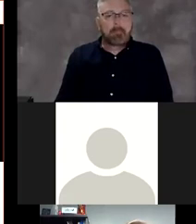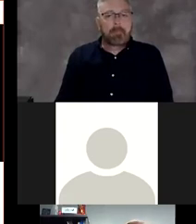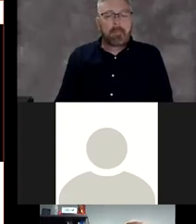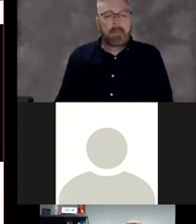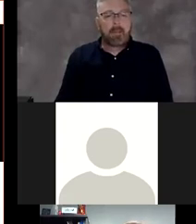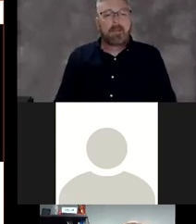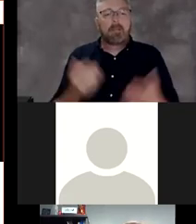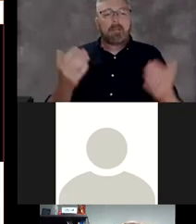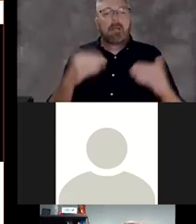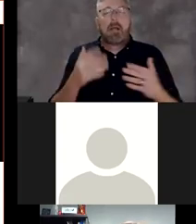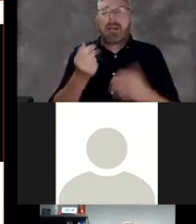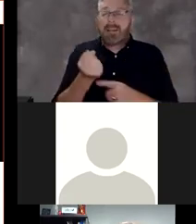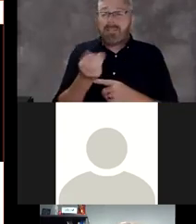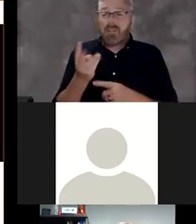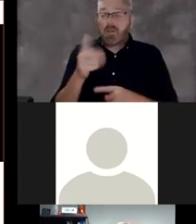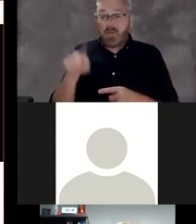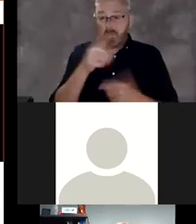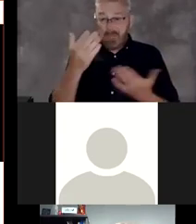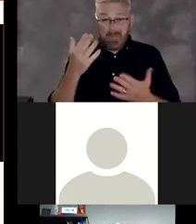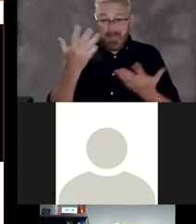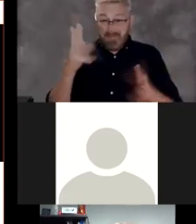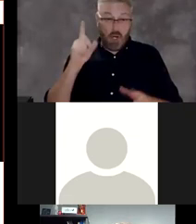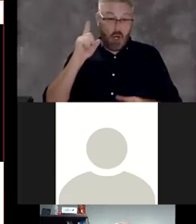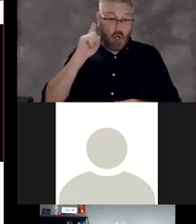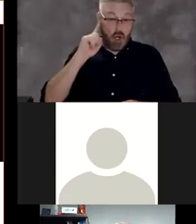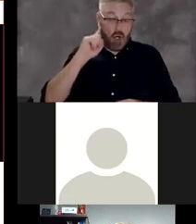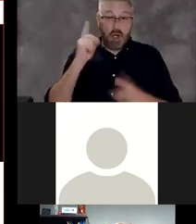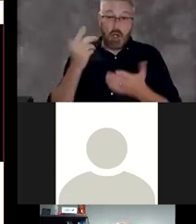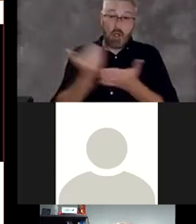SOME OF YOU MAY HAVE HEARD THAT THERE WAS A NEW LAW REGARDING